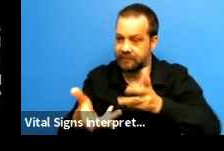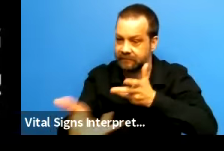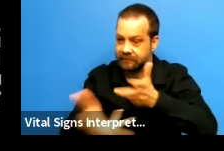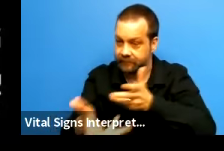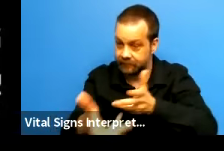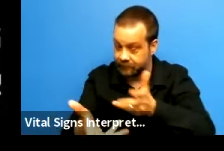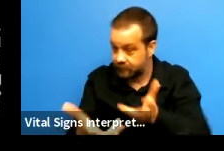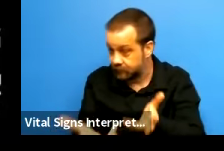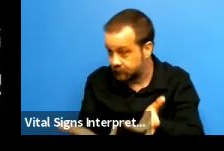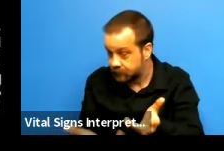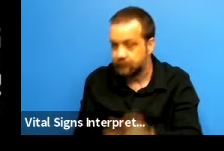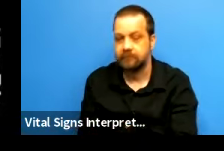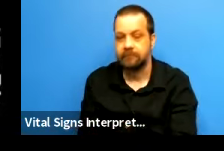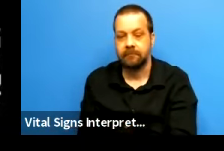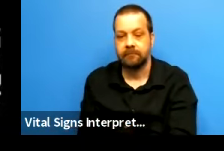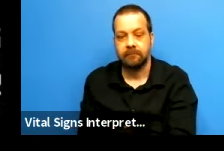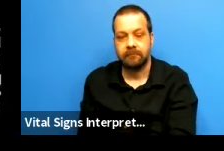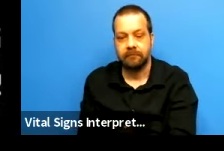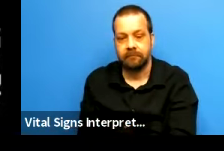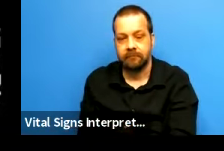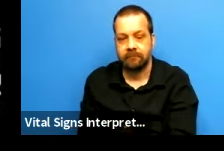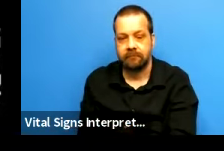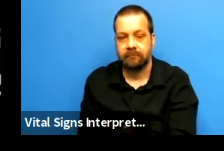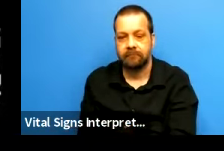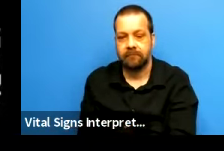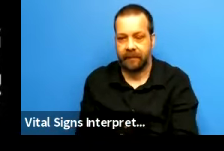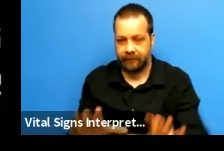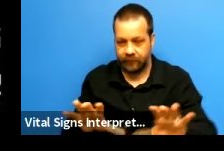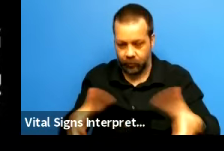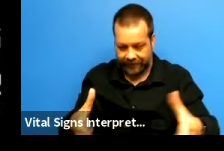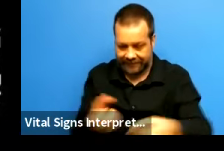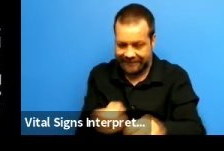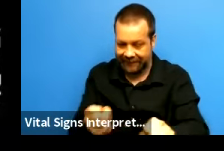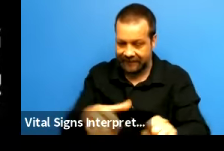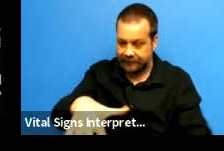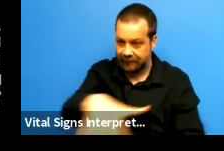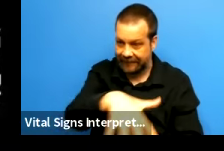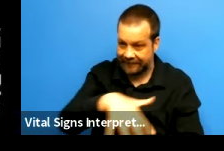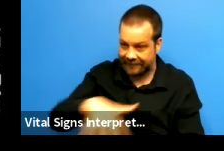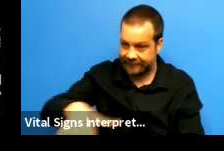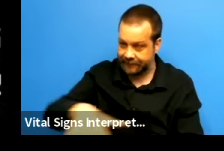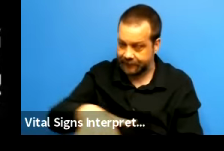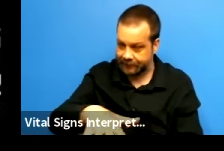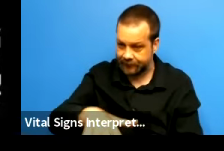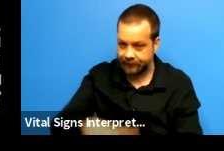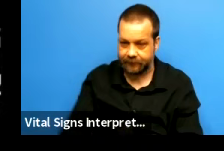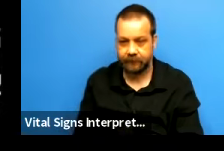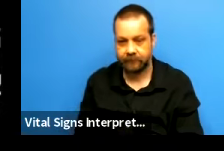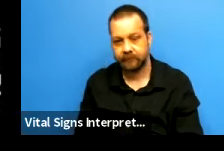Think about creating a safe space. Also include control measures to eliminate